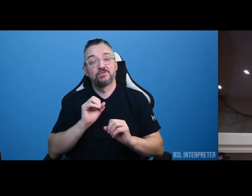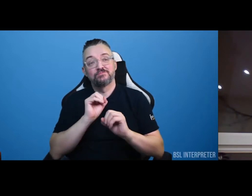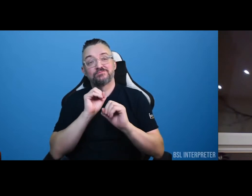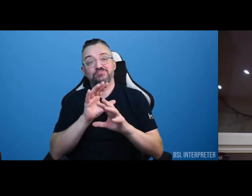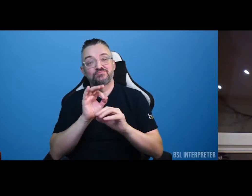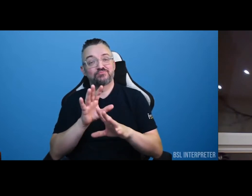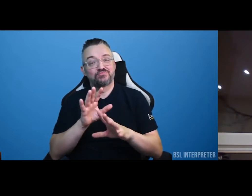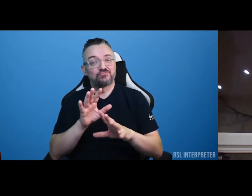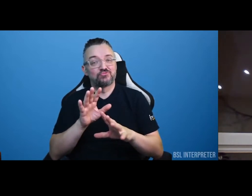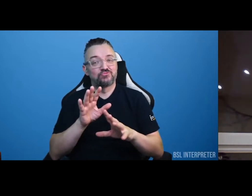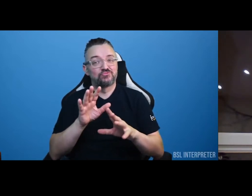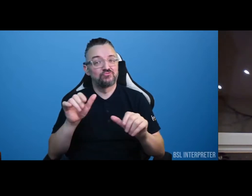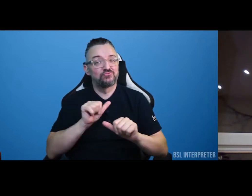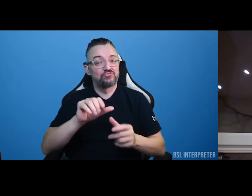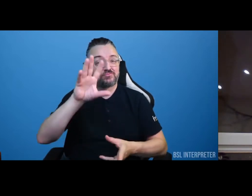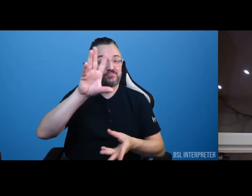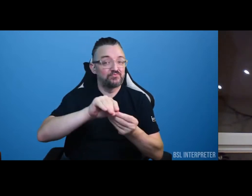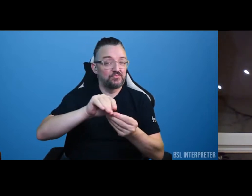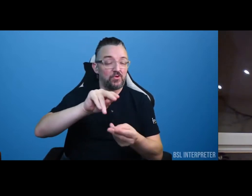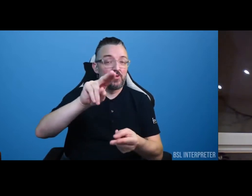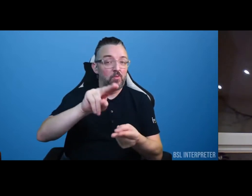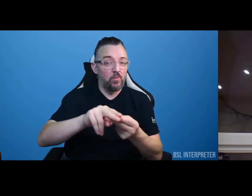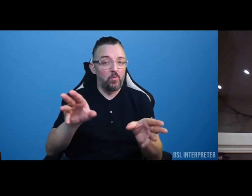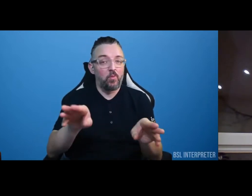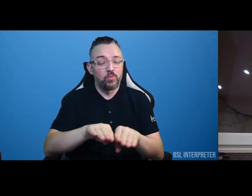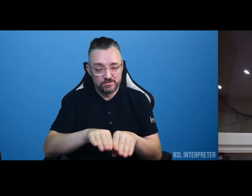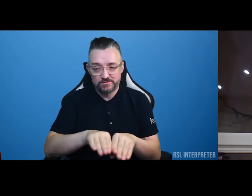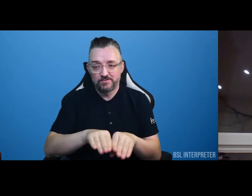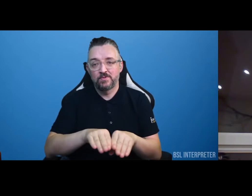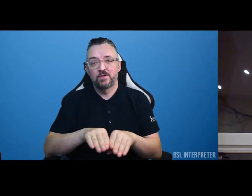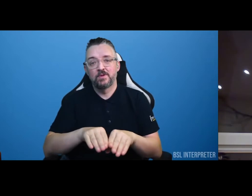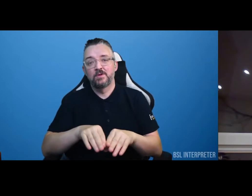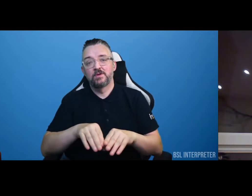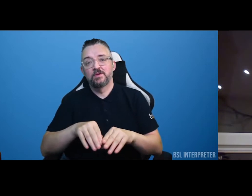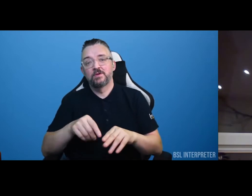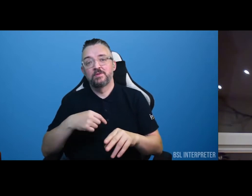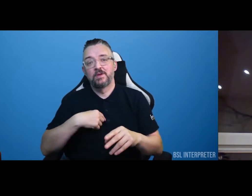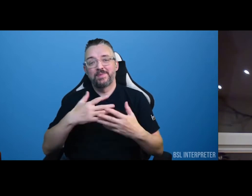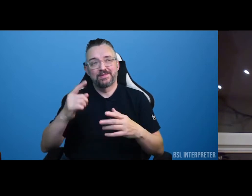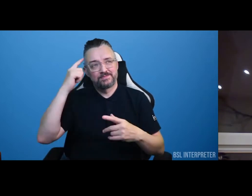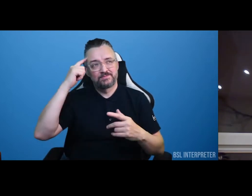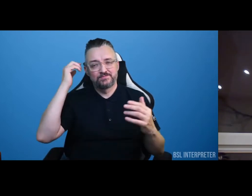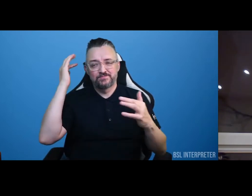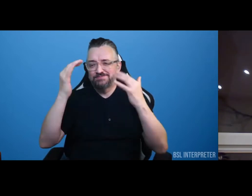when describing our kind of little intros today. It's a thought that's kind of been burling around my head a wee bit.